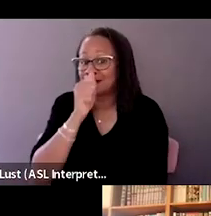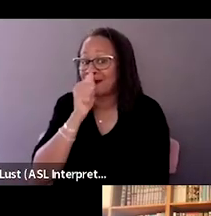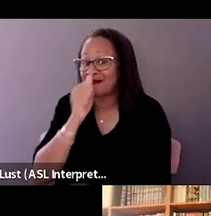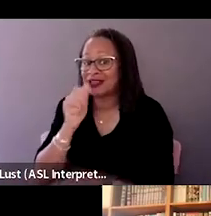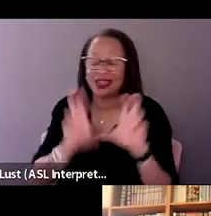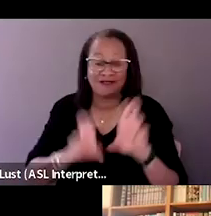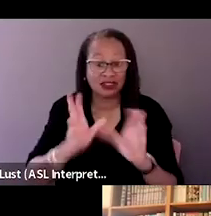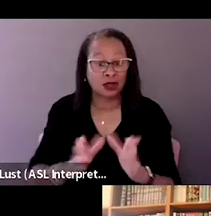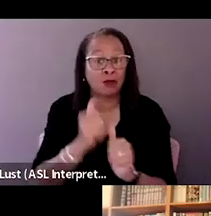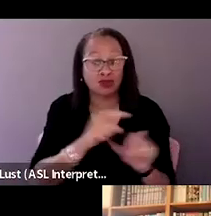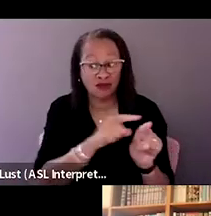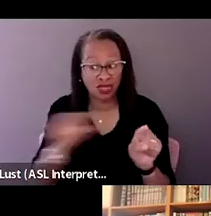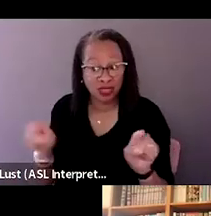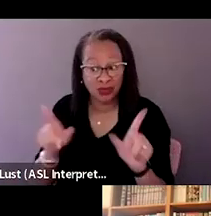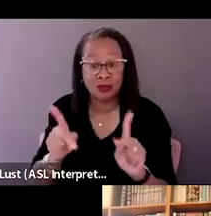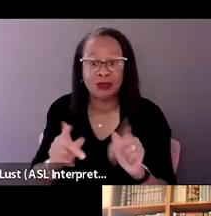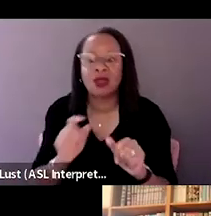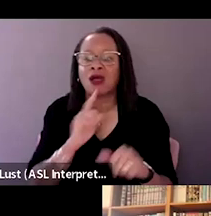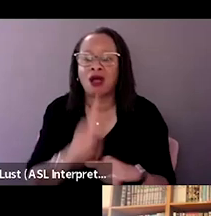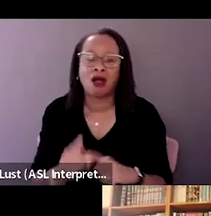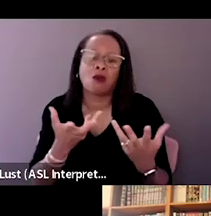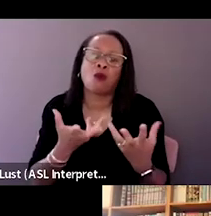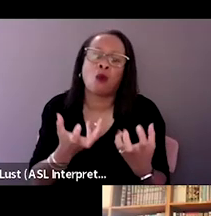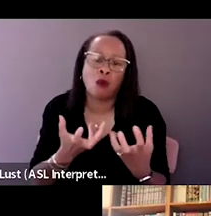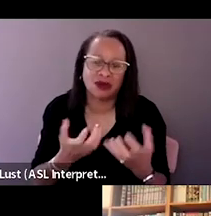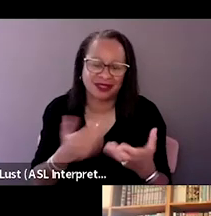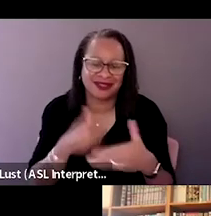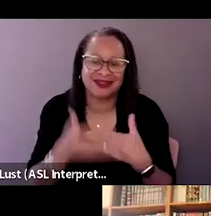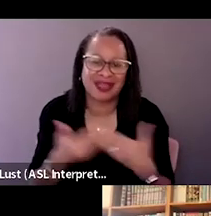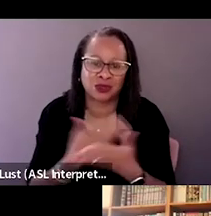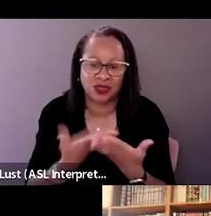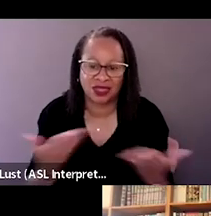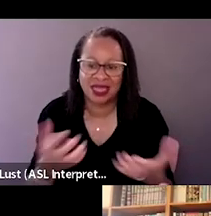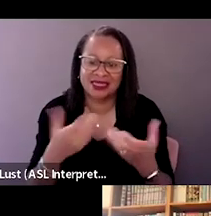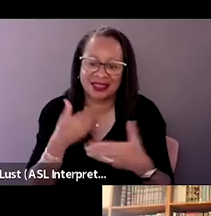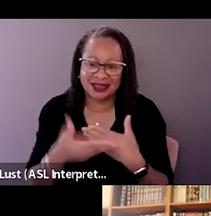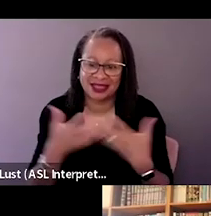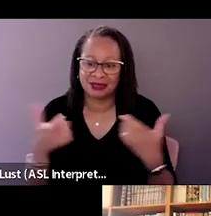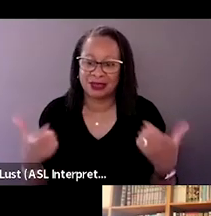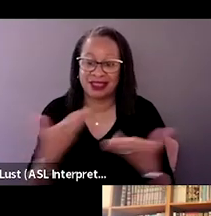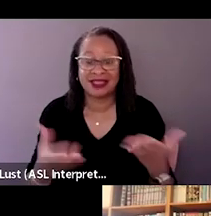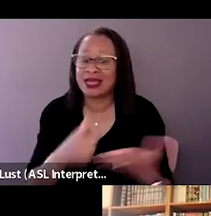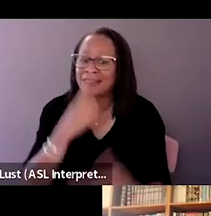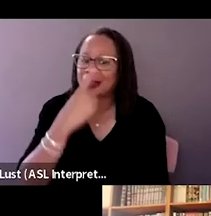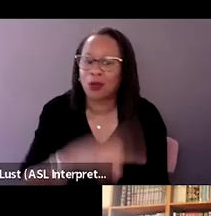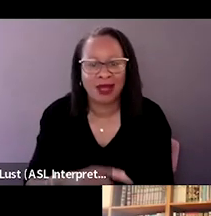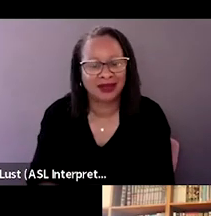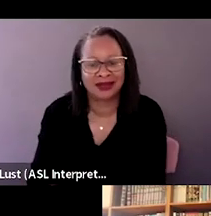most of these people are desperate for the next new thing and the next big thing. And they do not mind a very respectful email